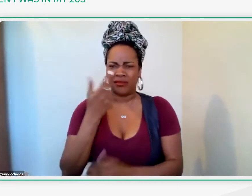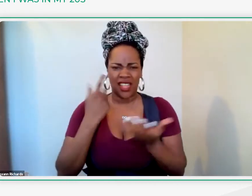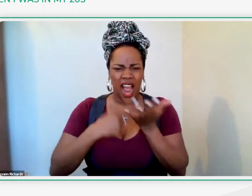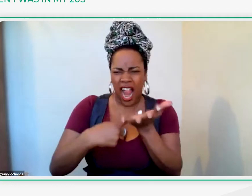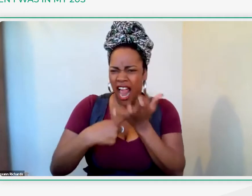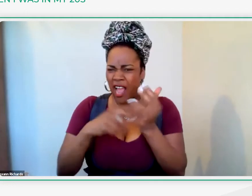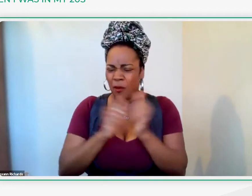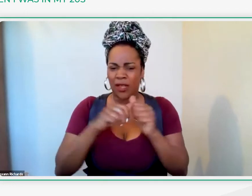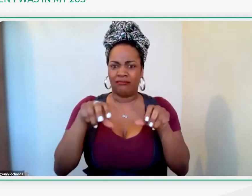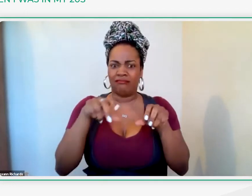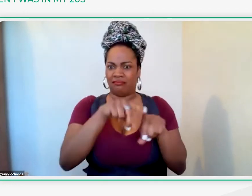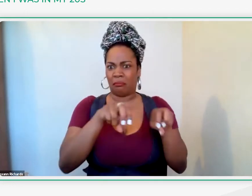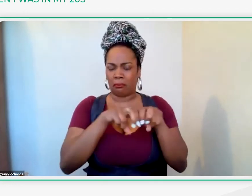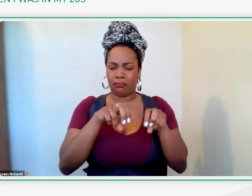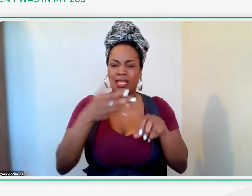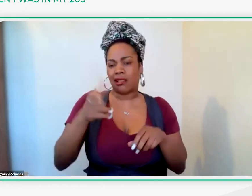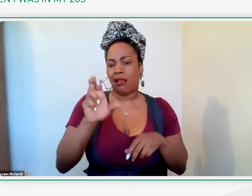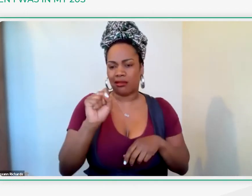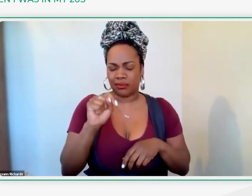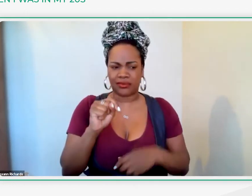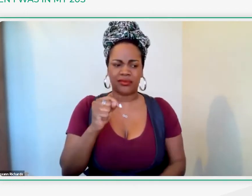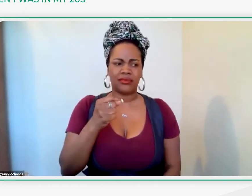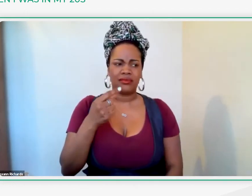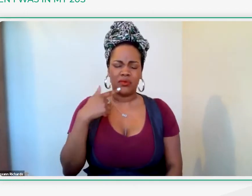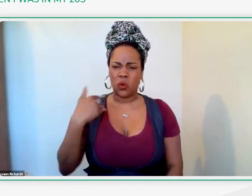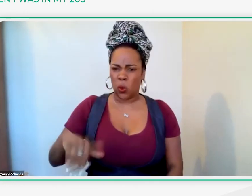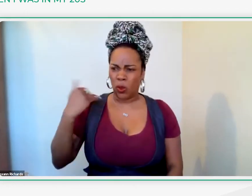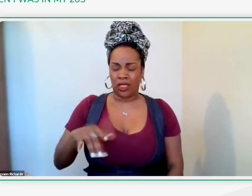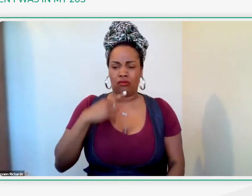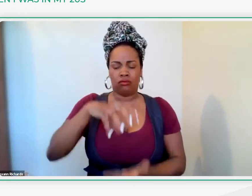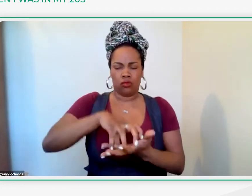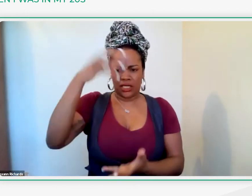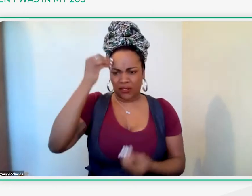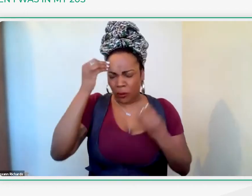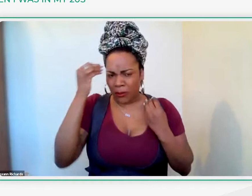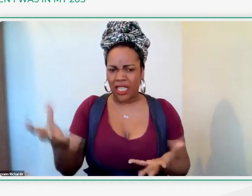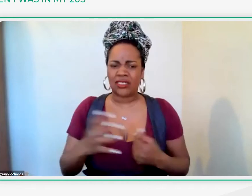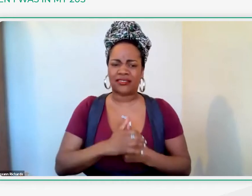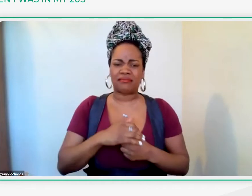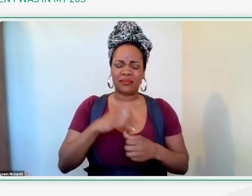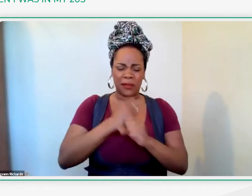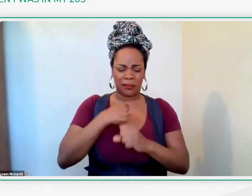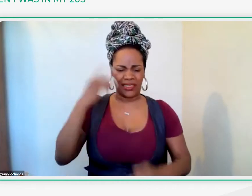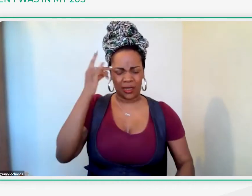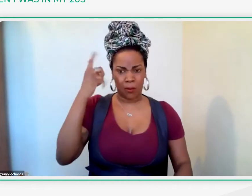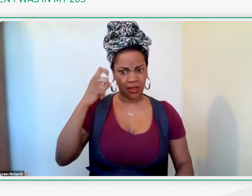Our discussion last week with our invited guest was so rich.